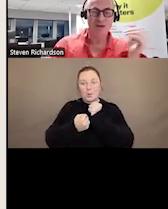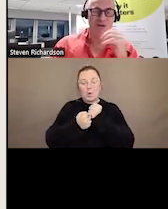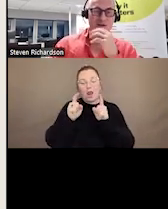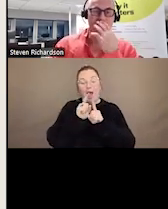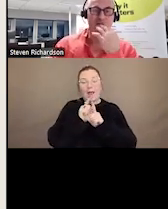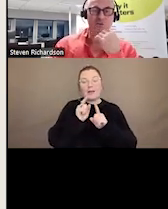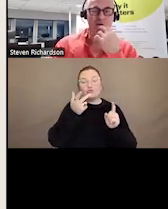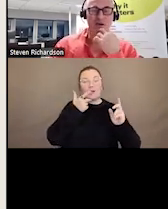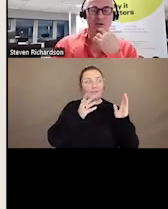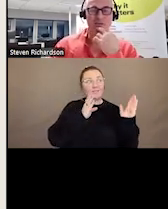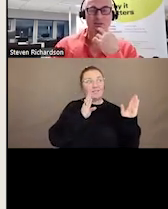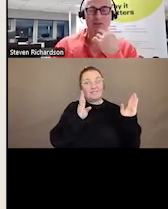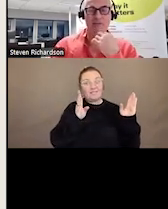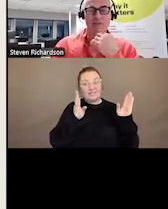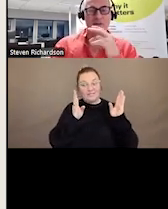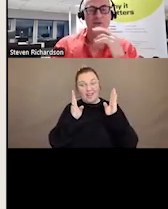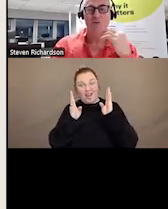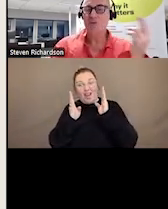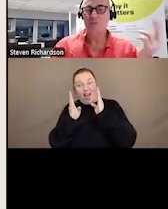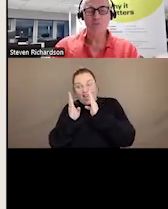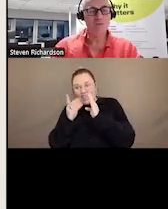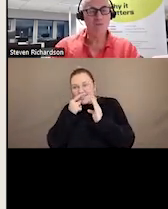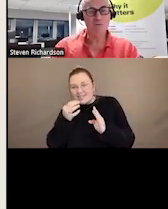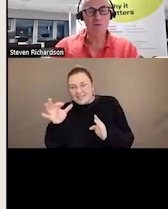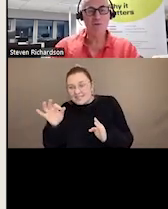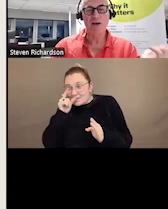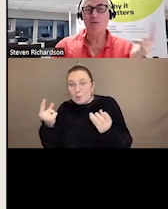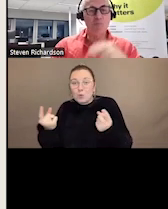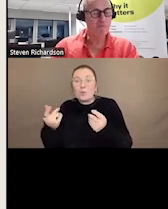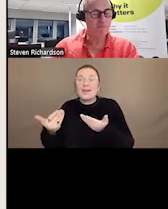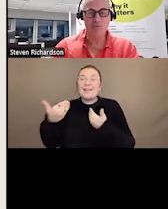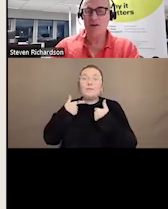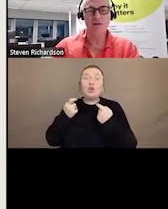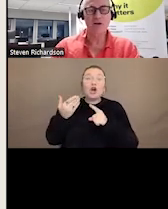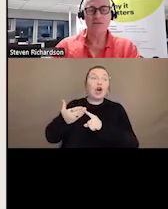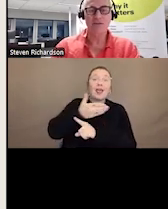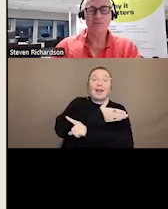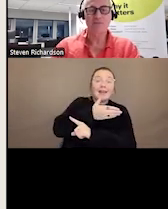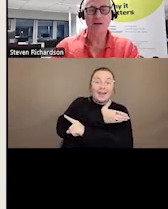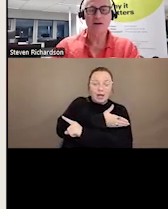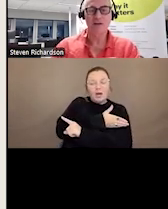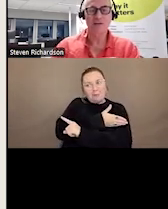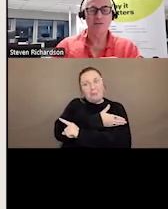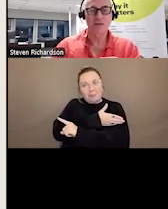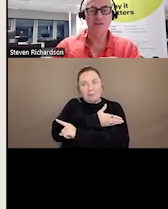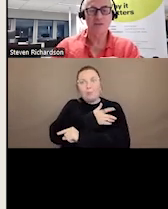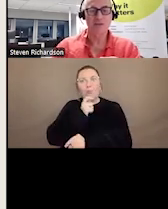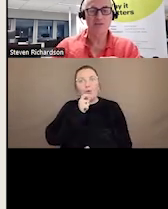countdown clock ticks down. Those who have given early are very inclined together again at the end